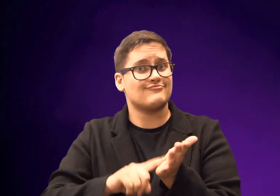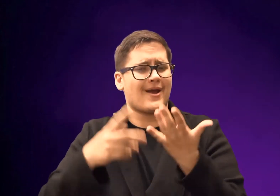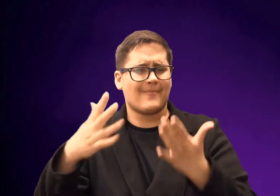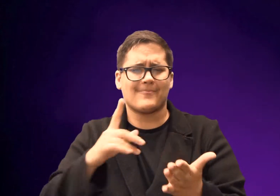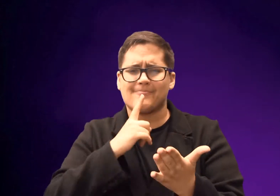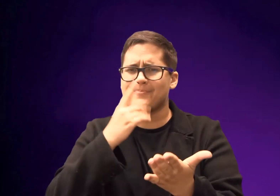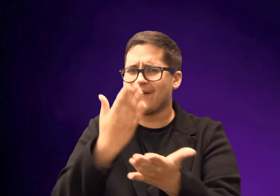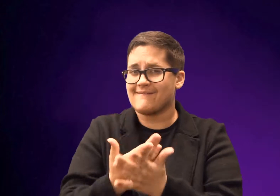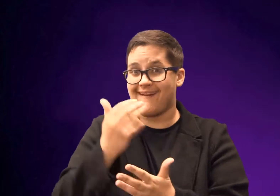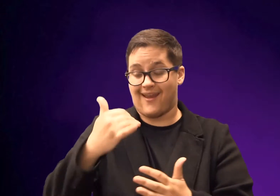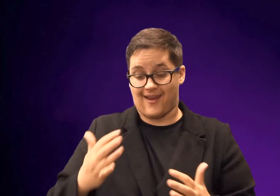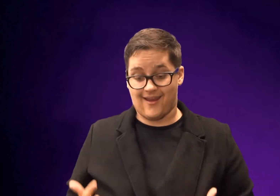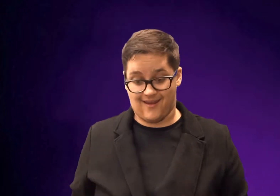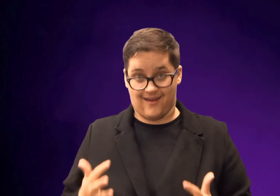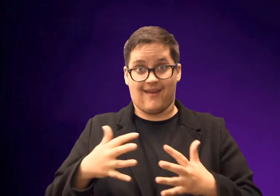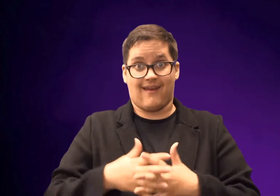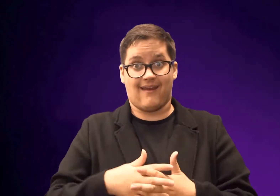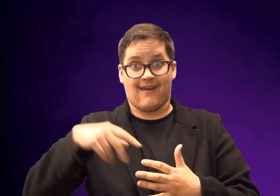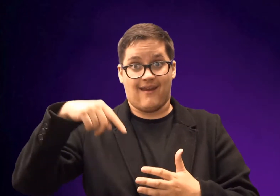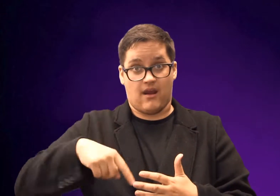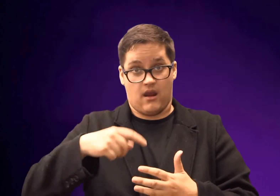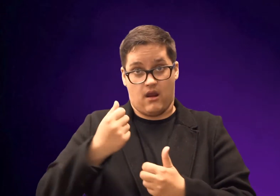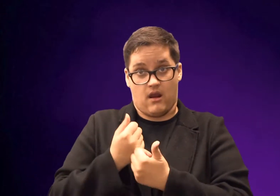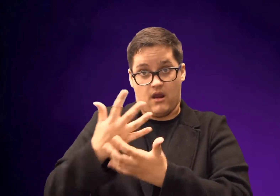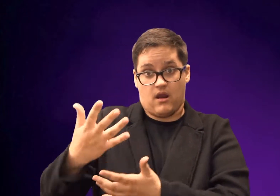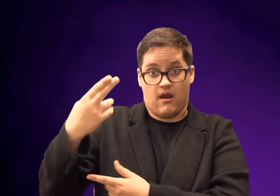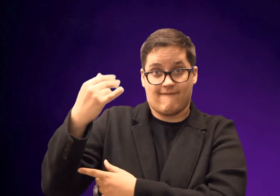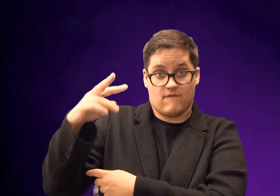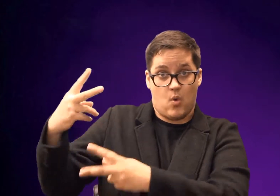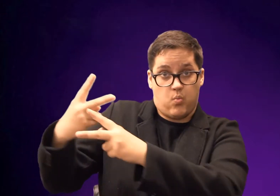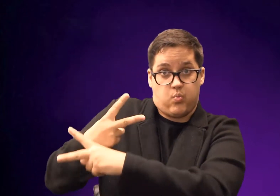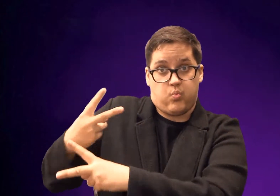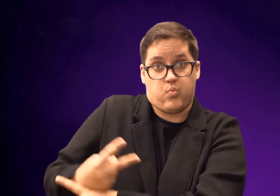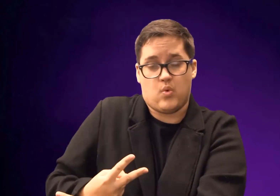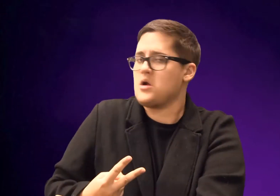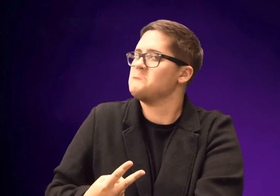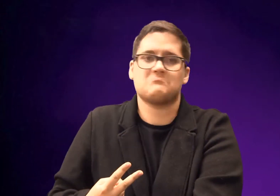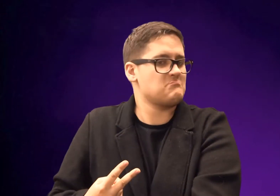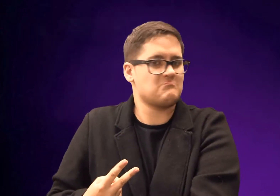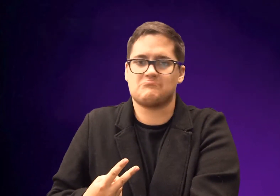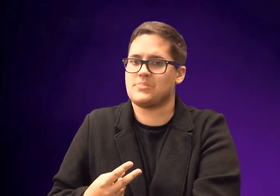Researches have already proven that pregnancy won't cause HIV to worsen.